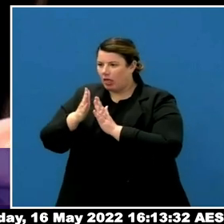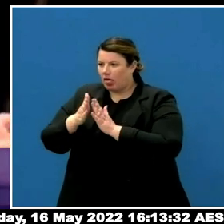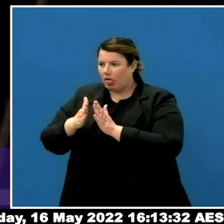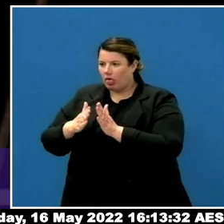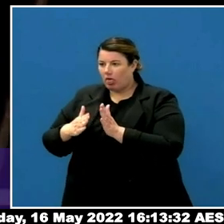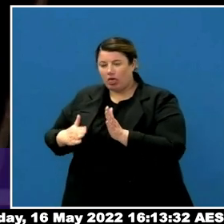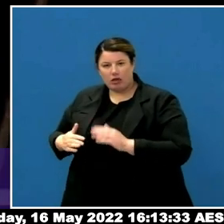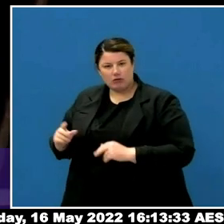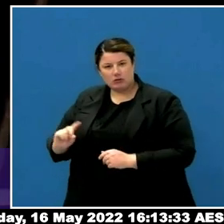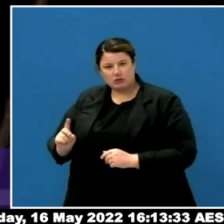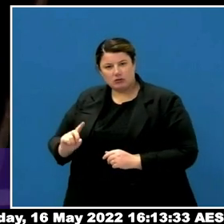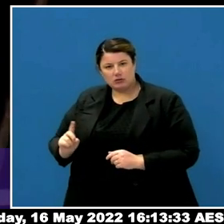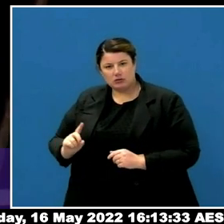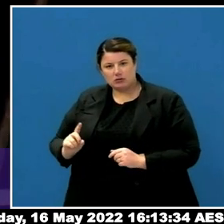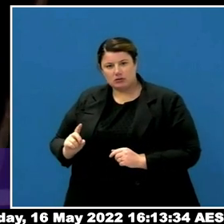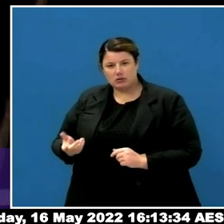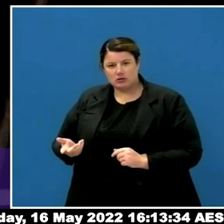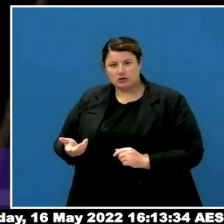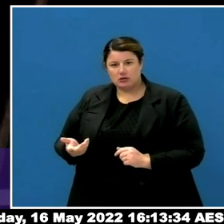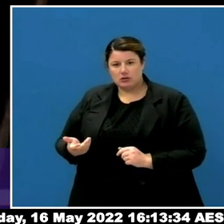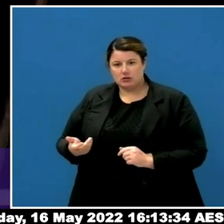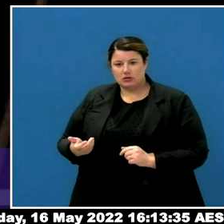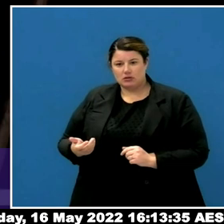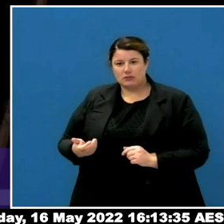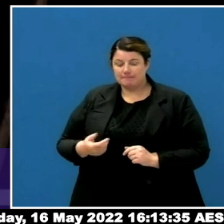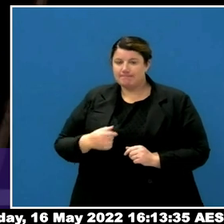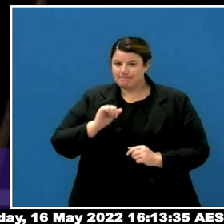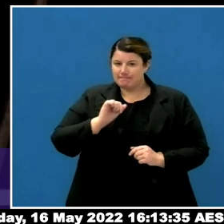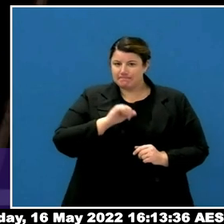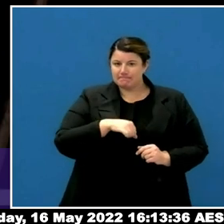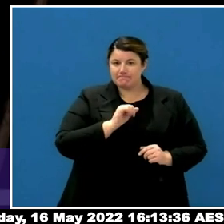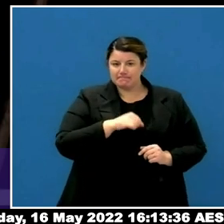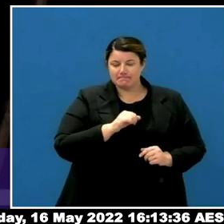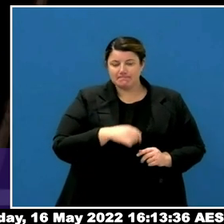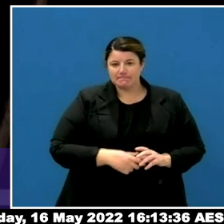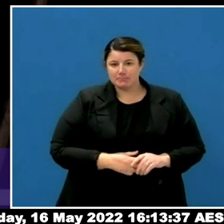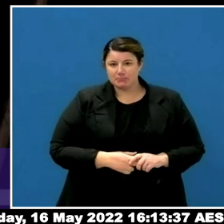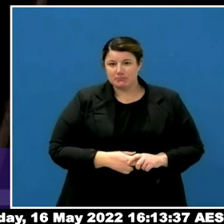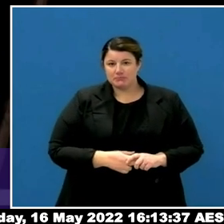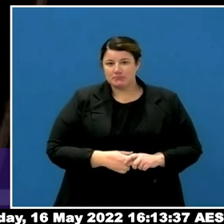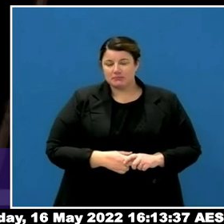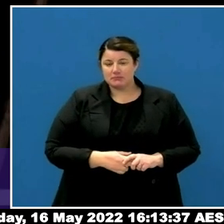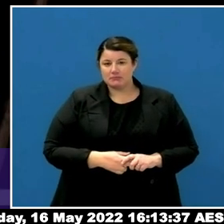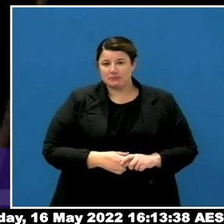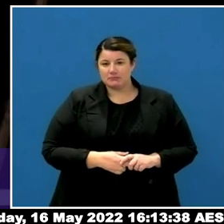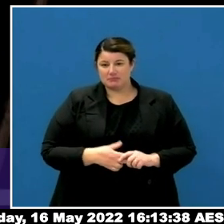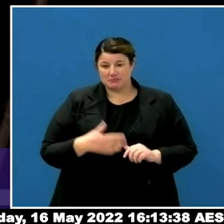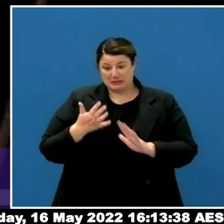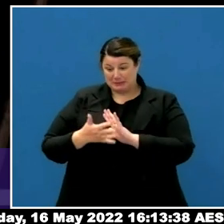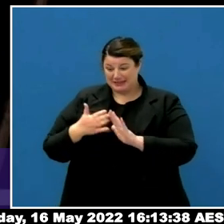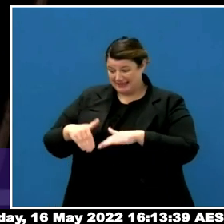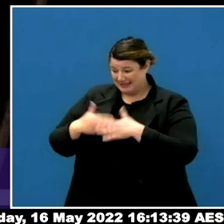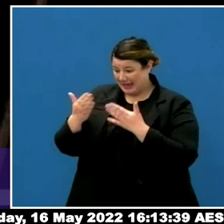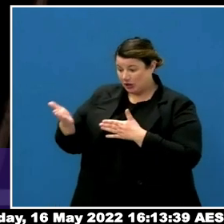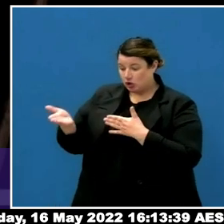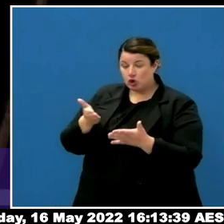I do. COMMISSIONER BENNETT: So the day program you felt didn't give him that -